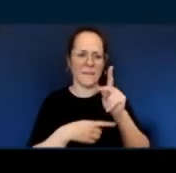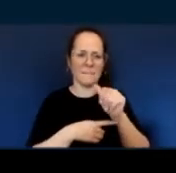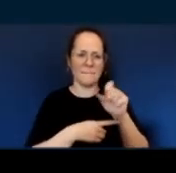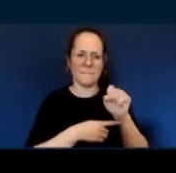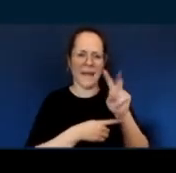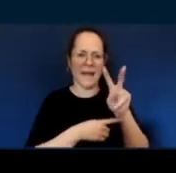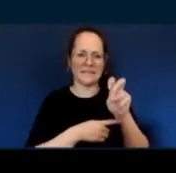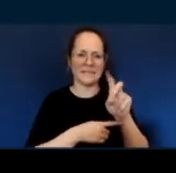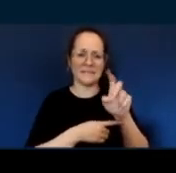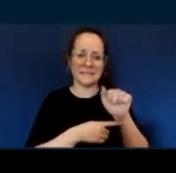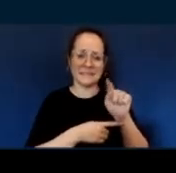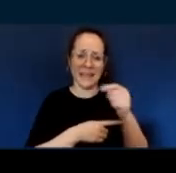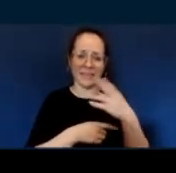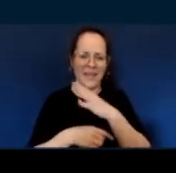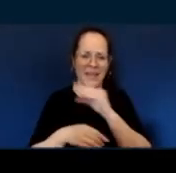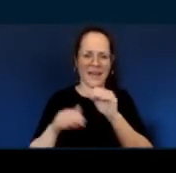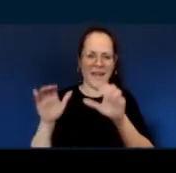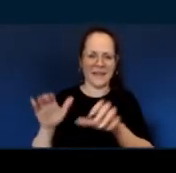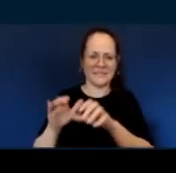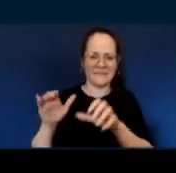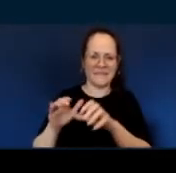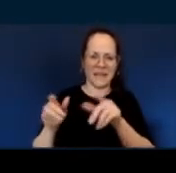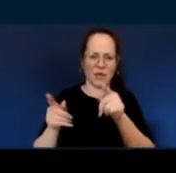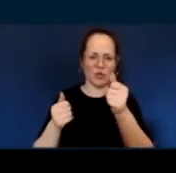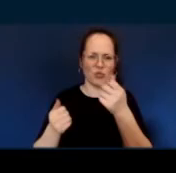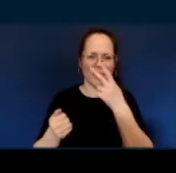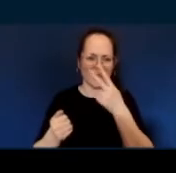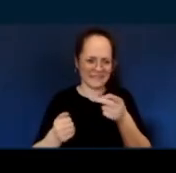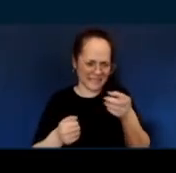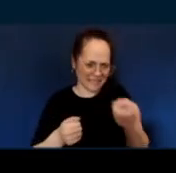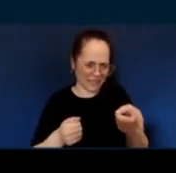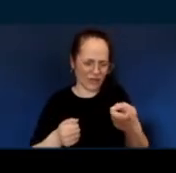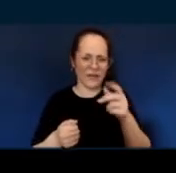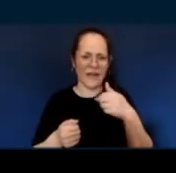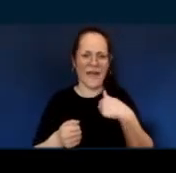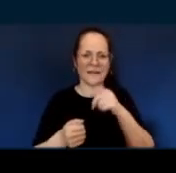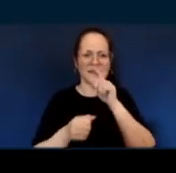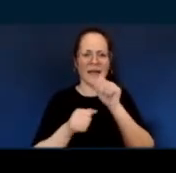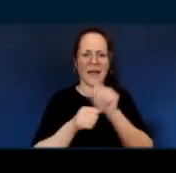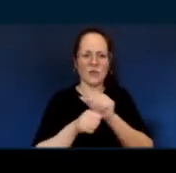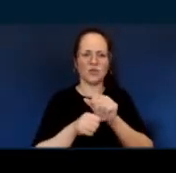IN,A DITION TO HAVING, AS YOU CAN SEE ACCURATELY COLORED ORGANS THAT COULD BE TOUCHED AND